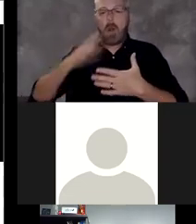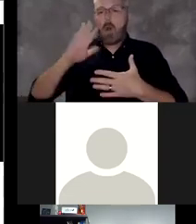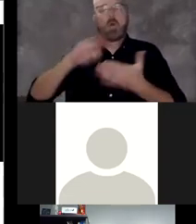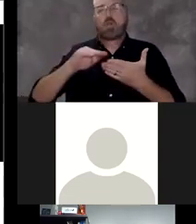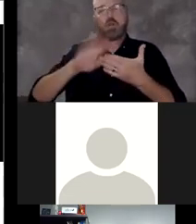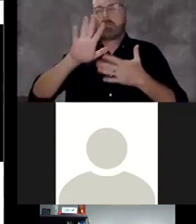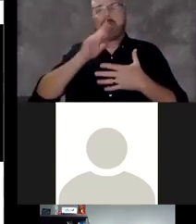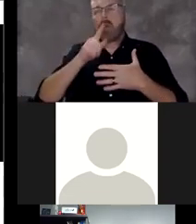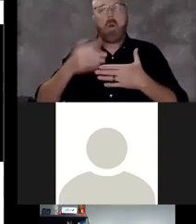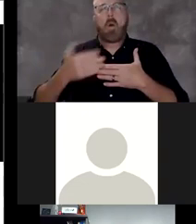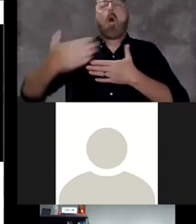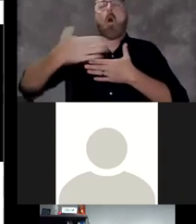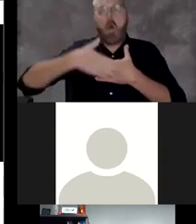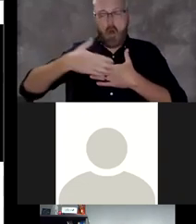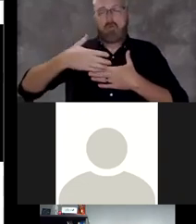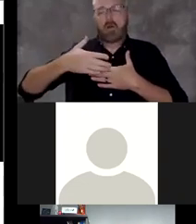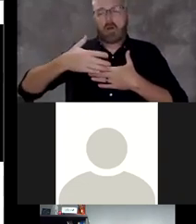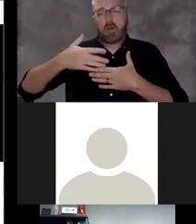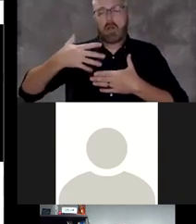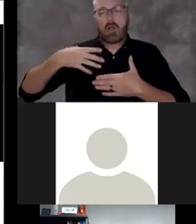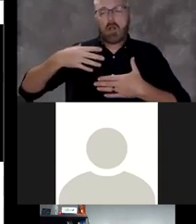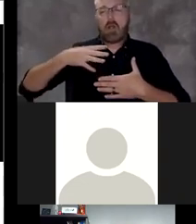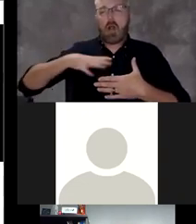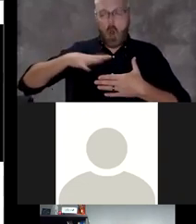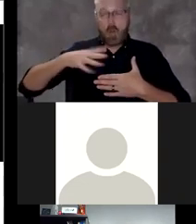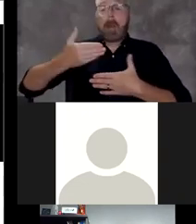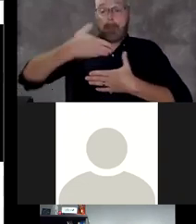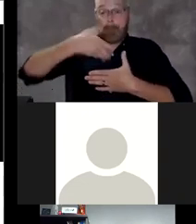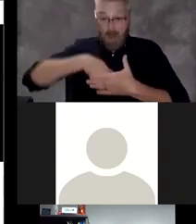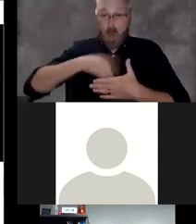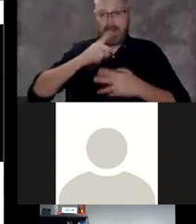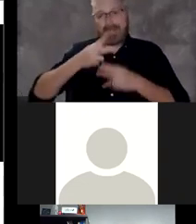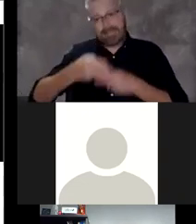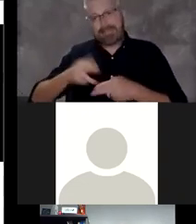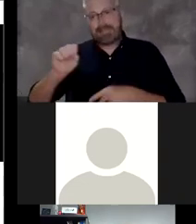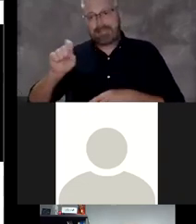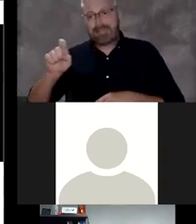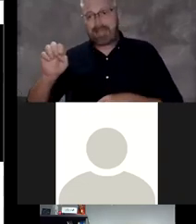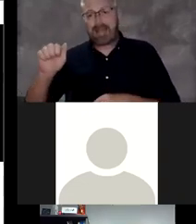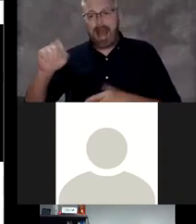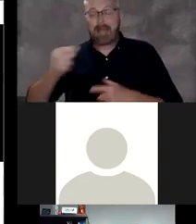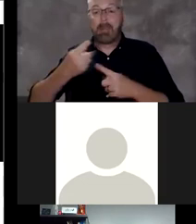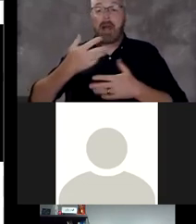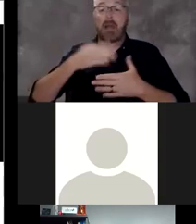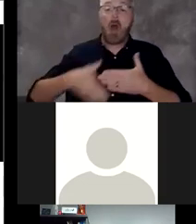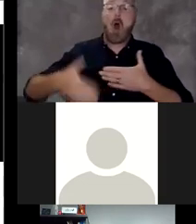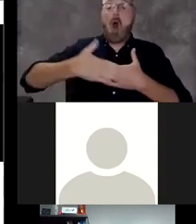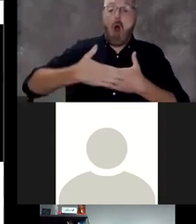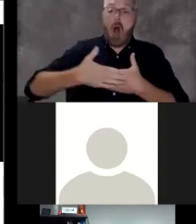CLOTHING. BELOW CLOTHING WOULD BE A SEX ACT. AND SO LISTING A CHILD TO DO